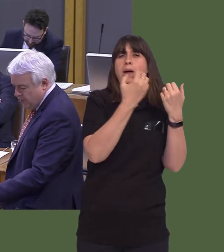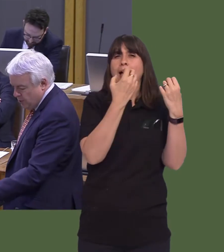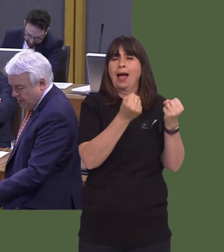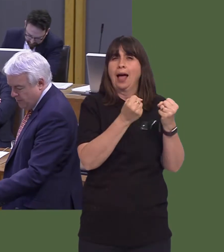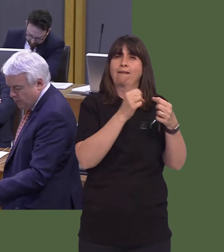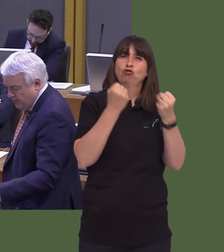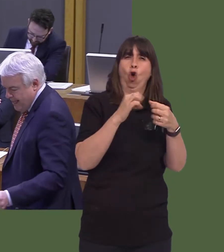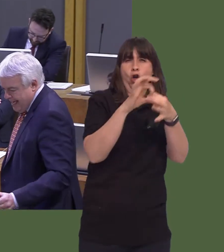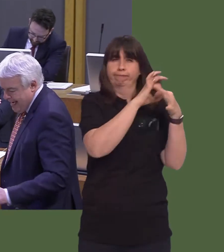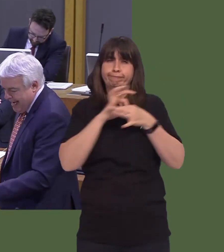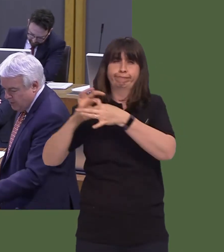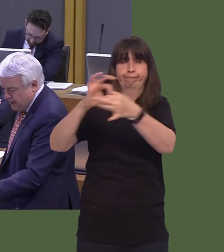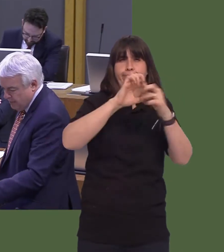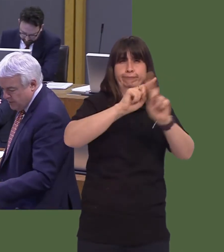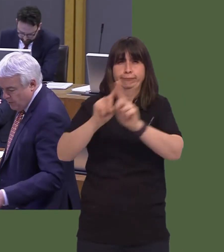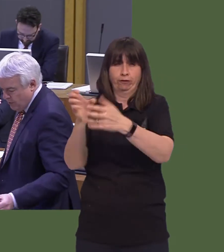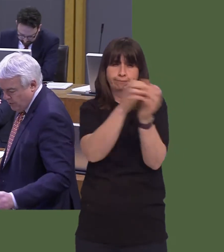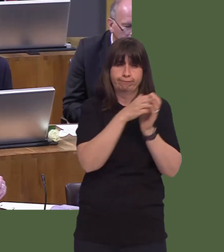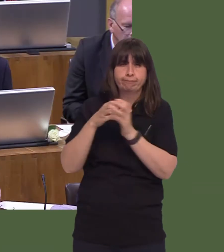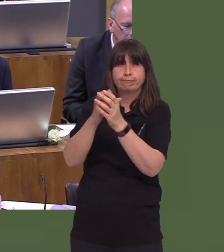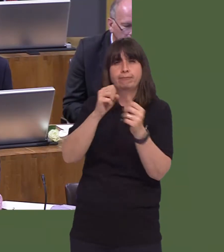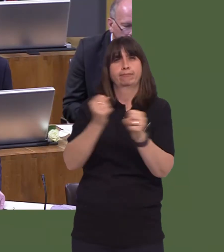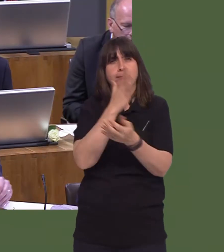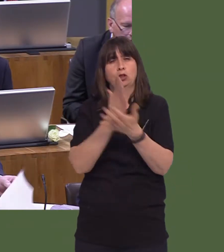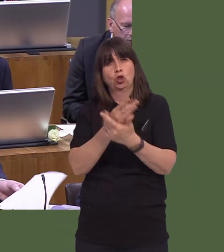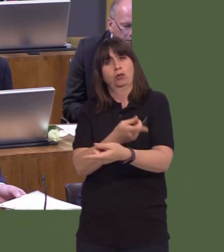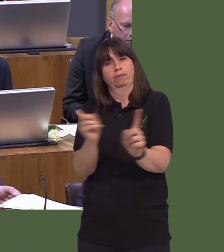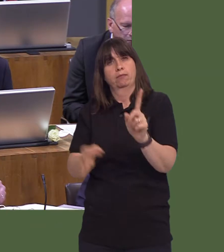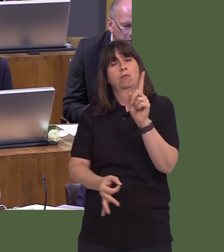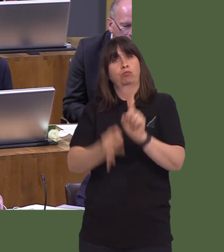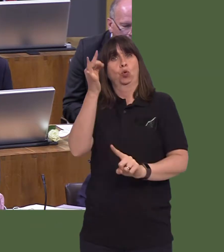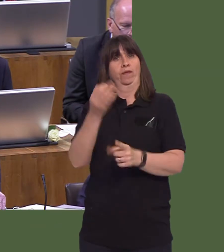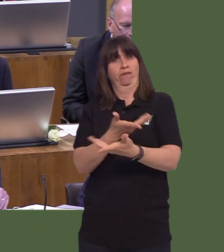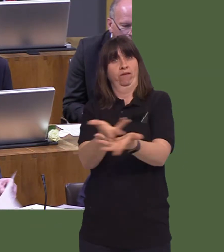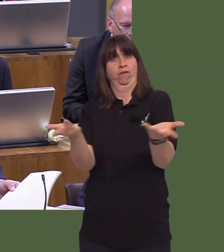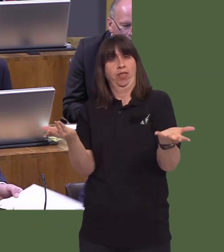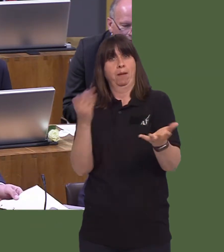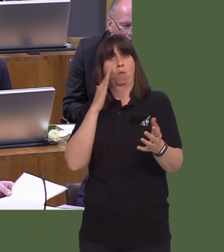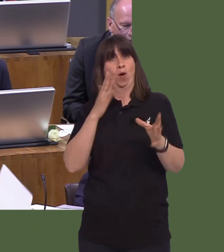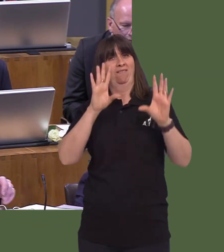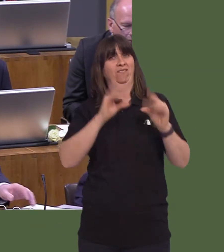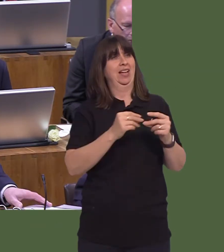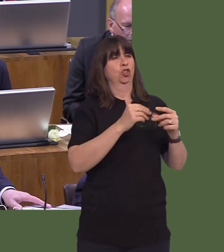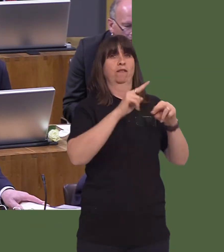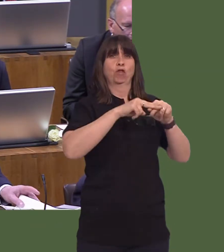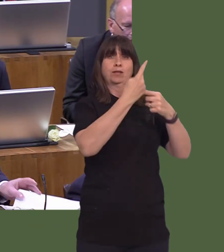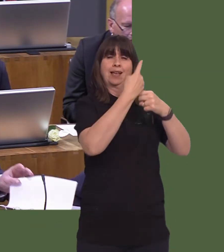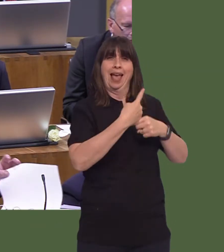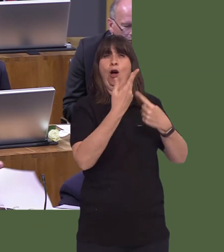approach will improve outcomes for those involved, and we're beginning to see the beneficial effects of what has already been announced.